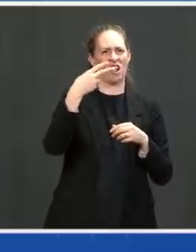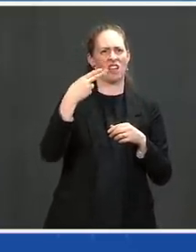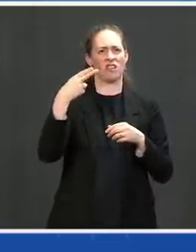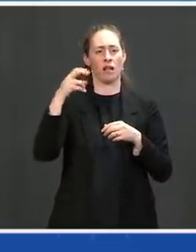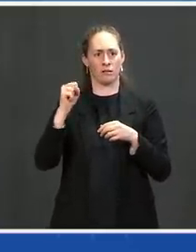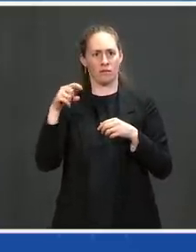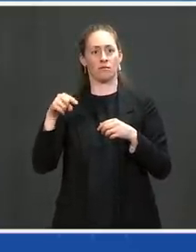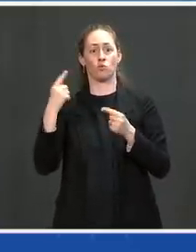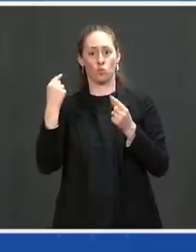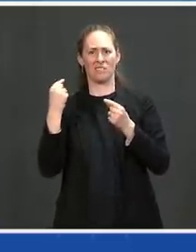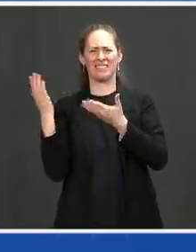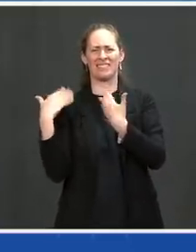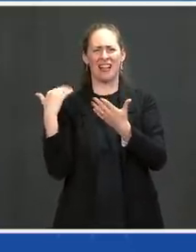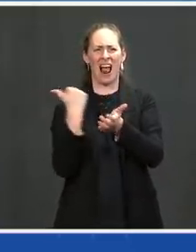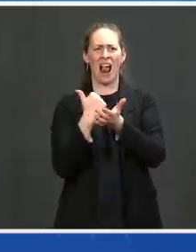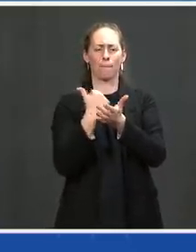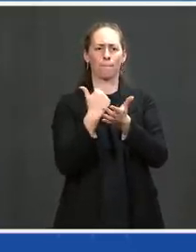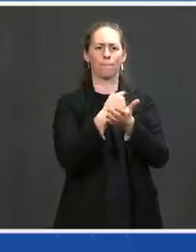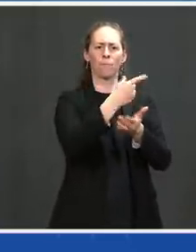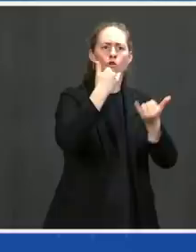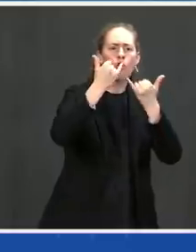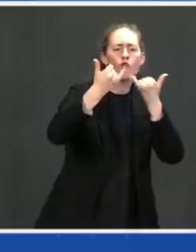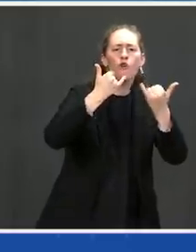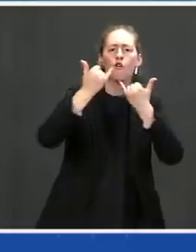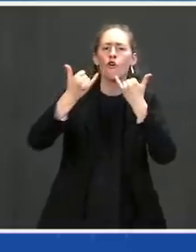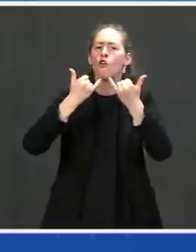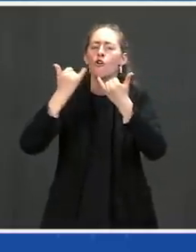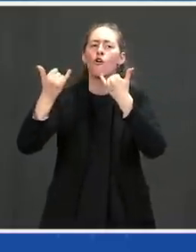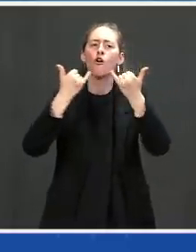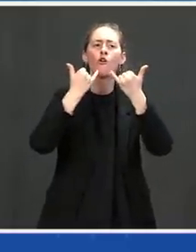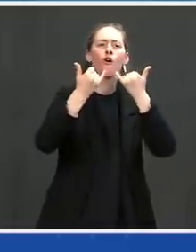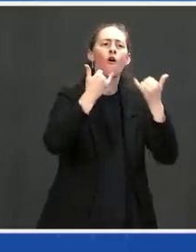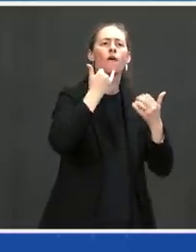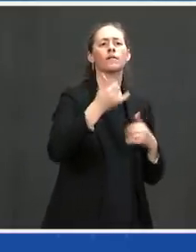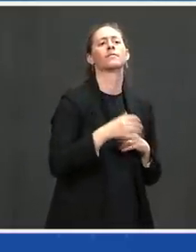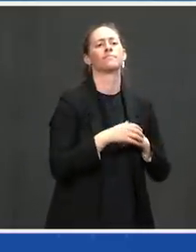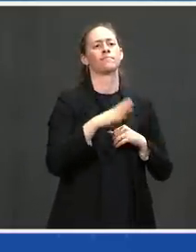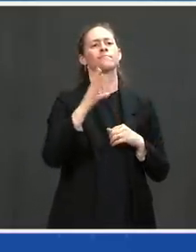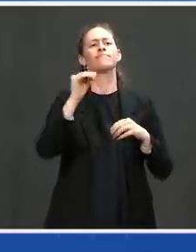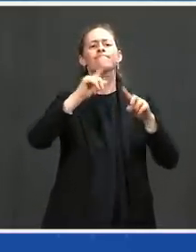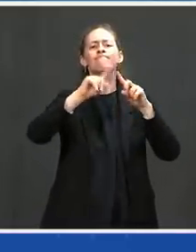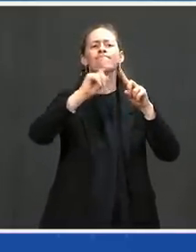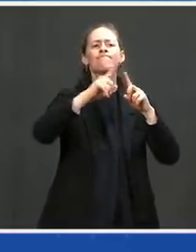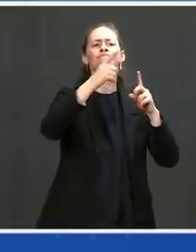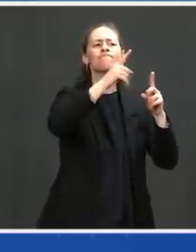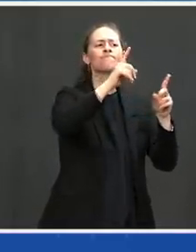We're in a -- we're in the process of rearranging and providing for the personnel needed to get that done.